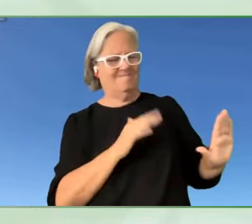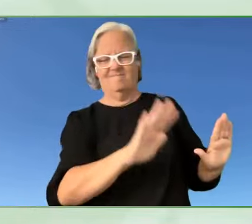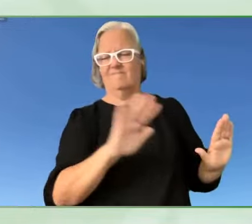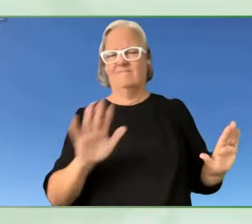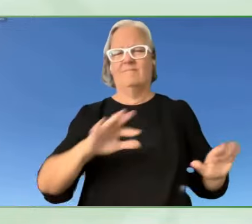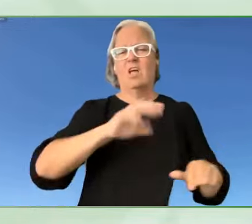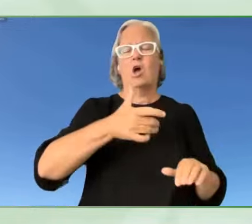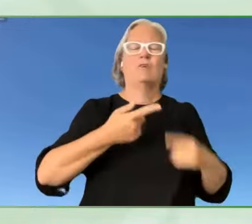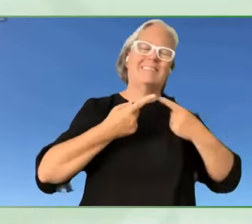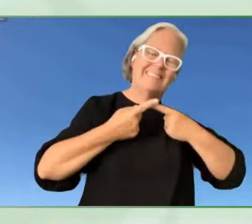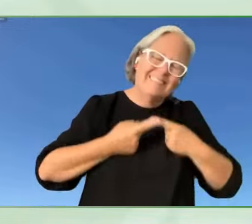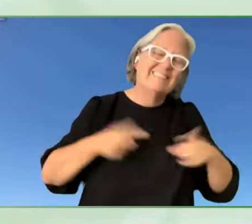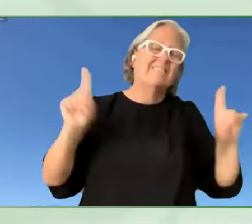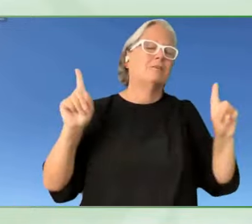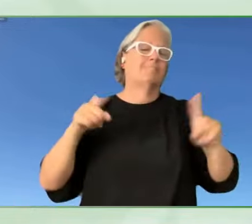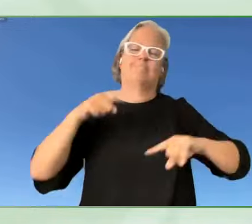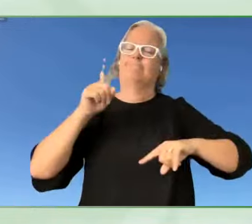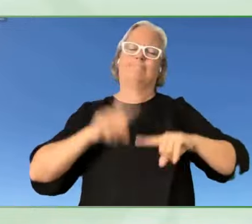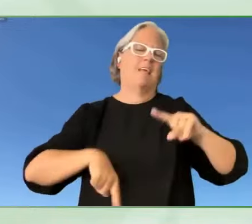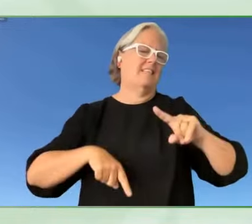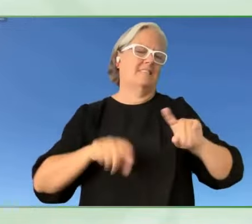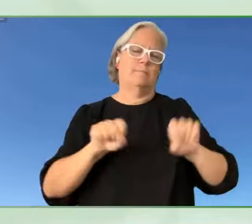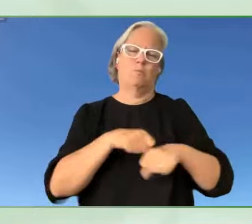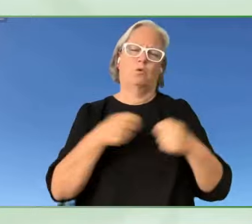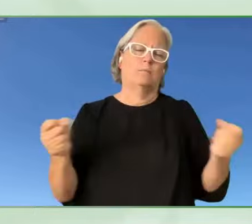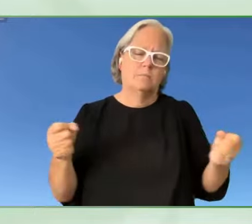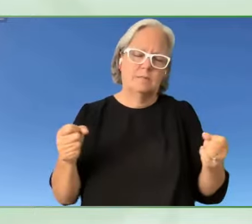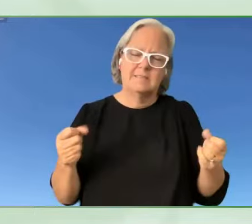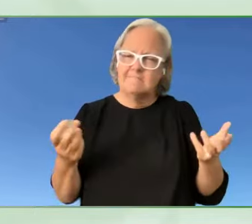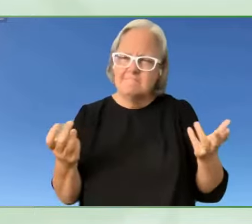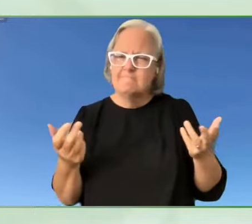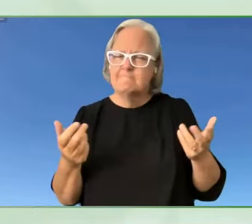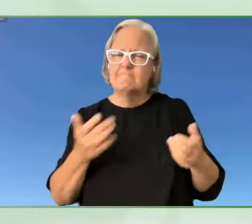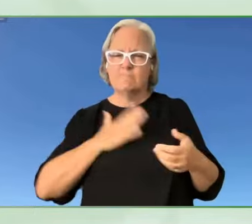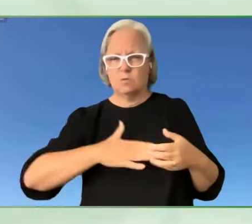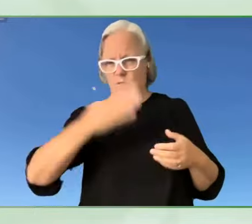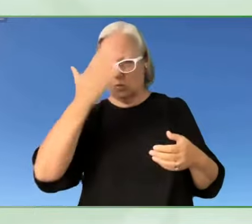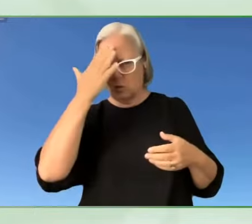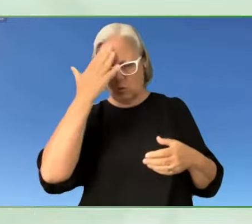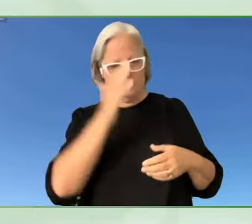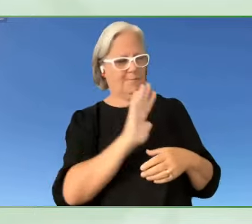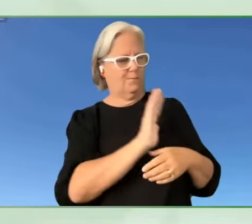They all have different attention spans.